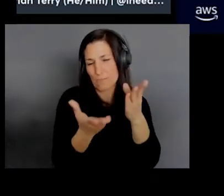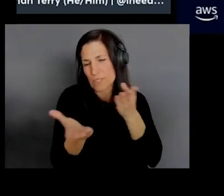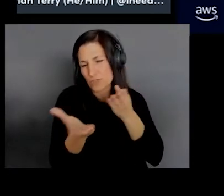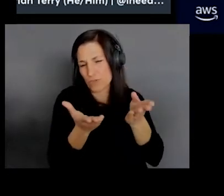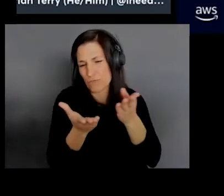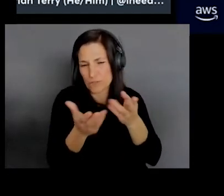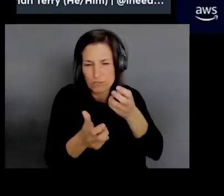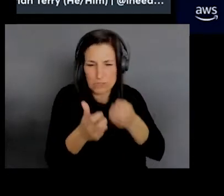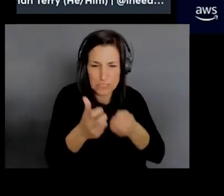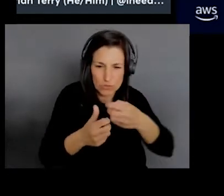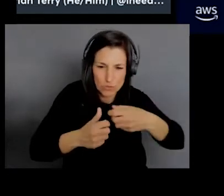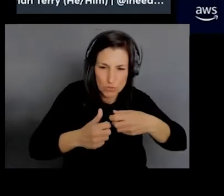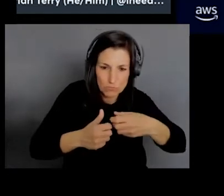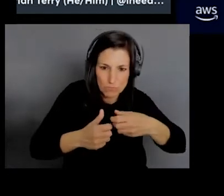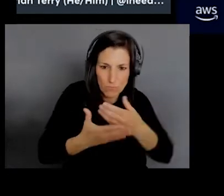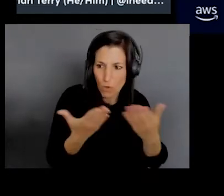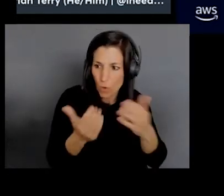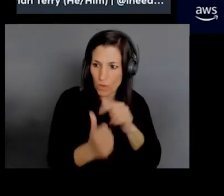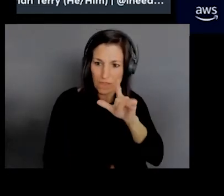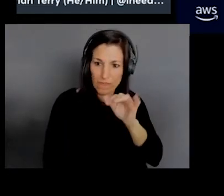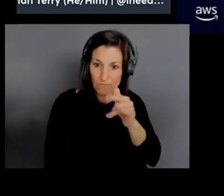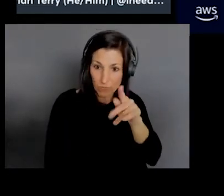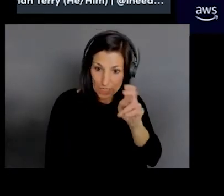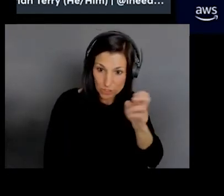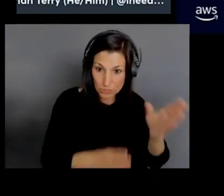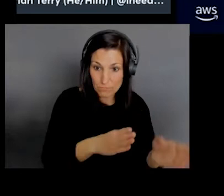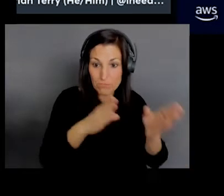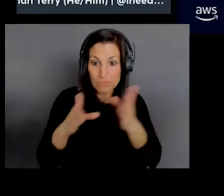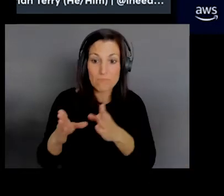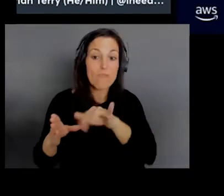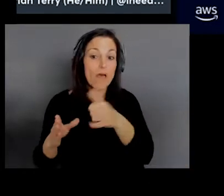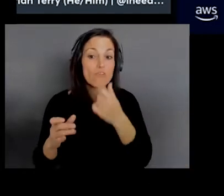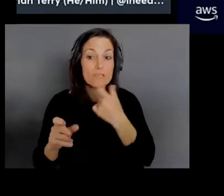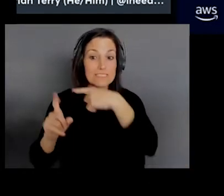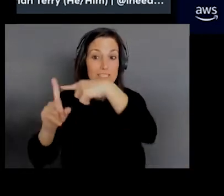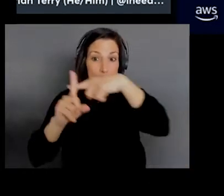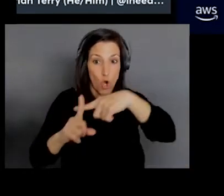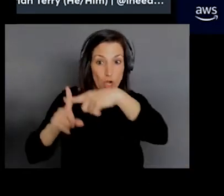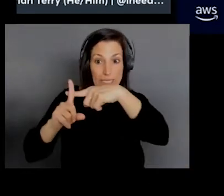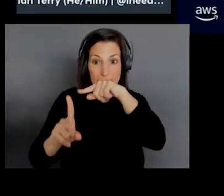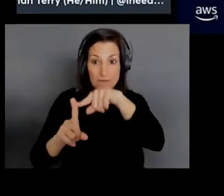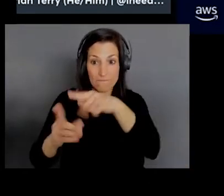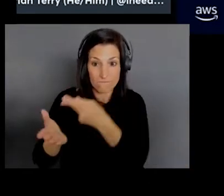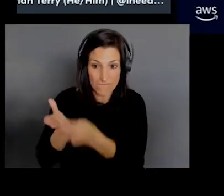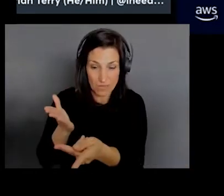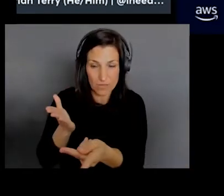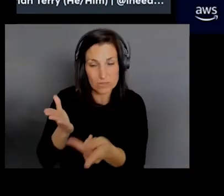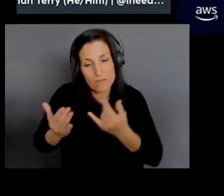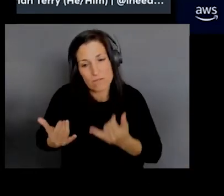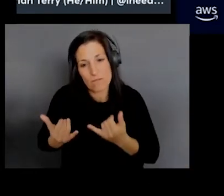And then the last one would be a Target Failure. Right? So in our case, we're gonna think about Lambda, so what happens if there's a problem within Lambda